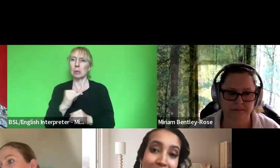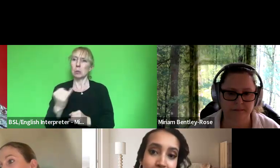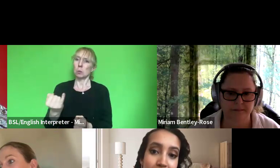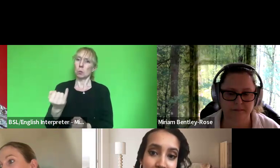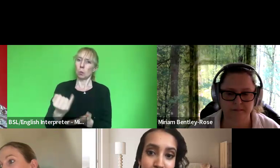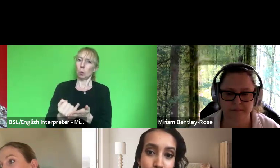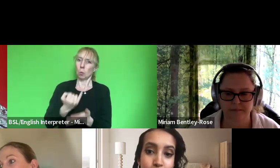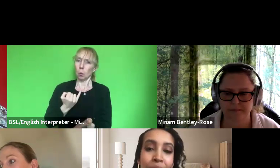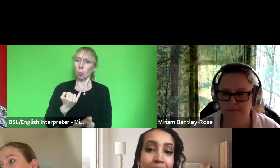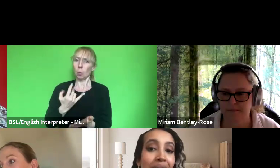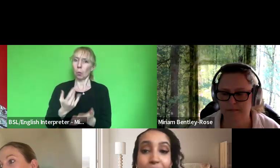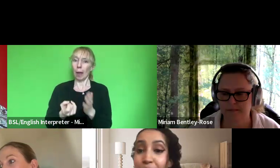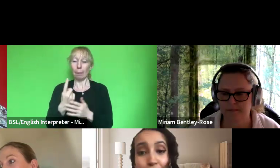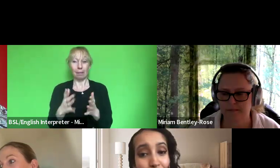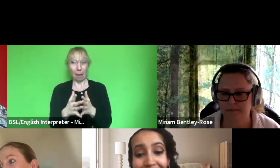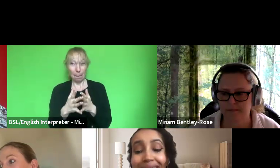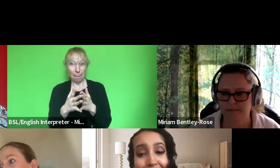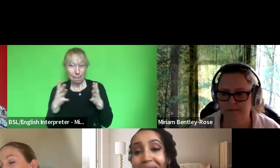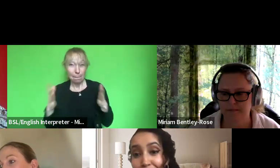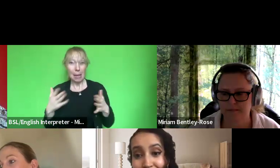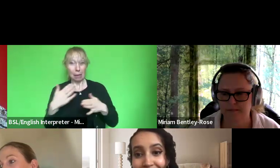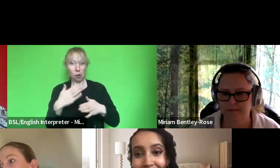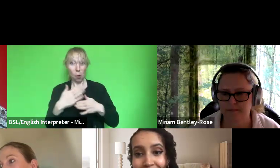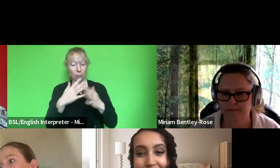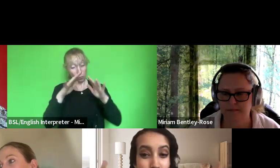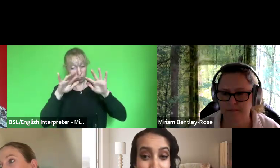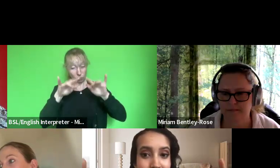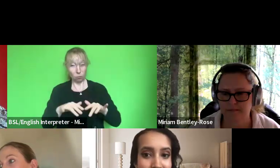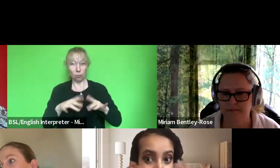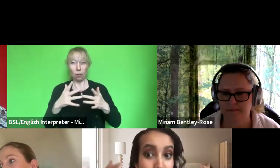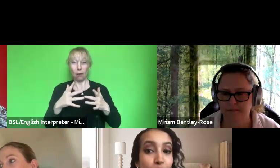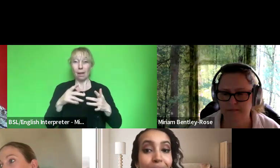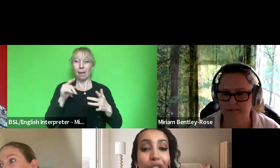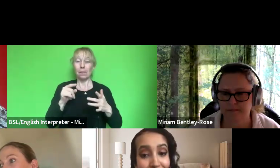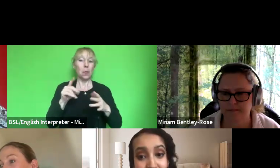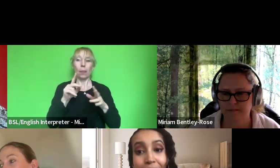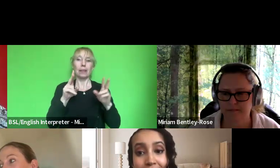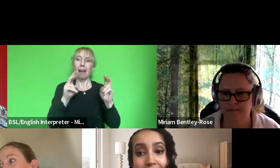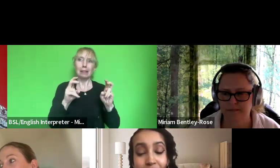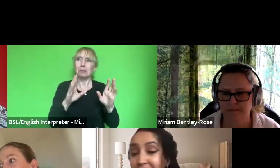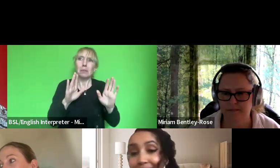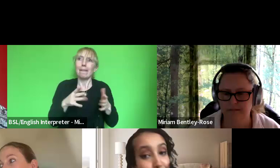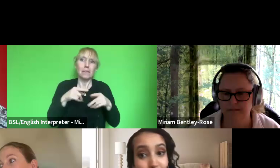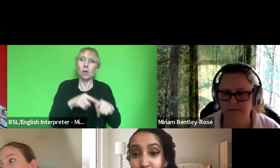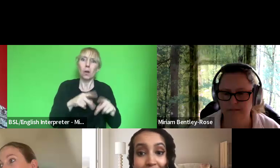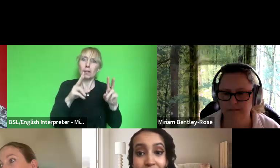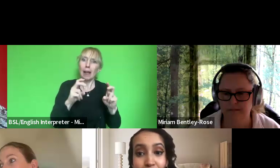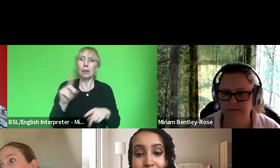and big tasks before, and those are all things that are experience. It's not about the title; it's about what you're actually doing, 'cause these names will change.